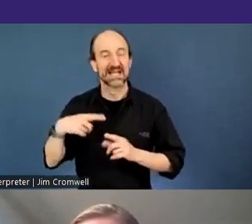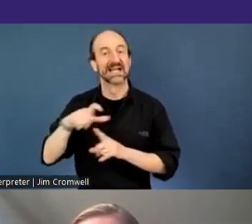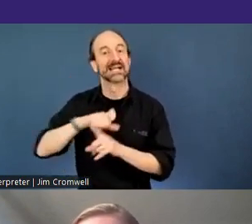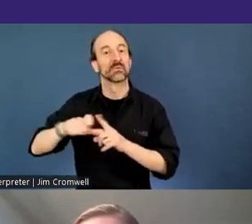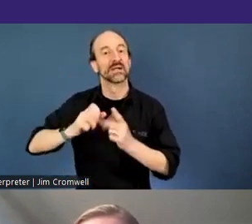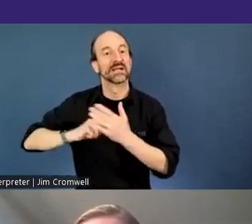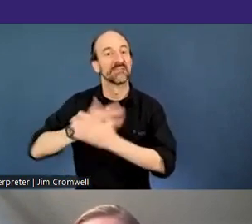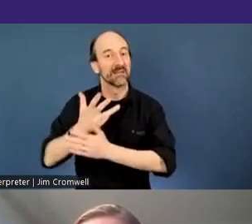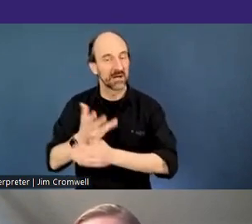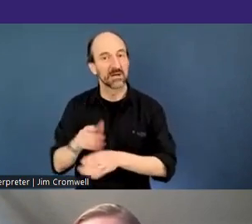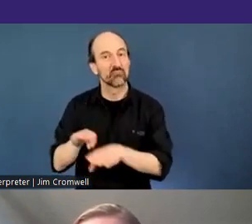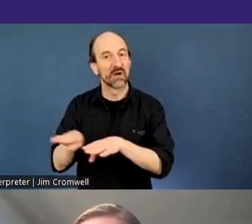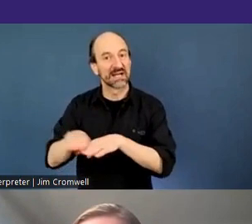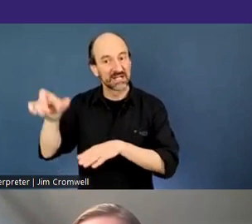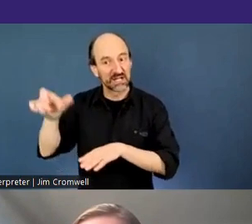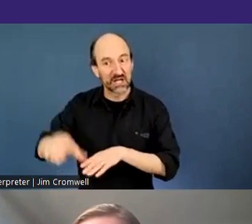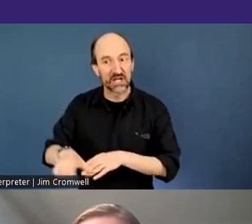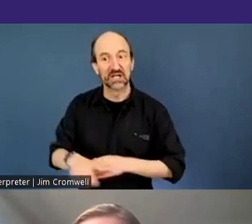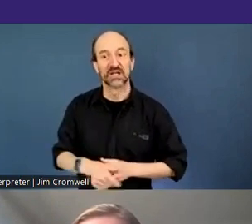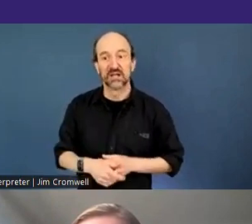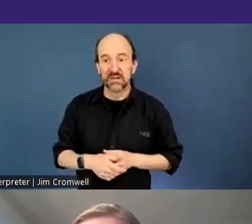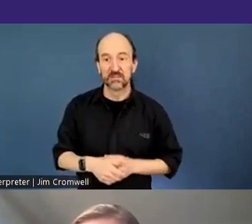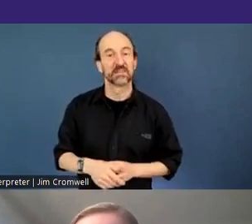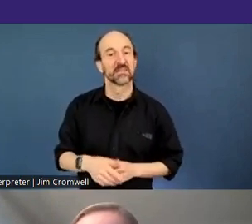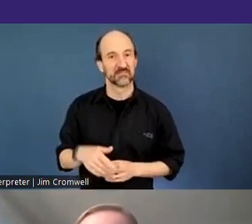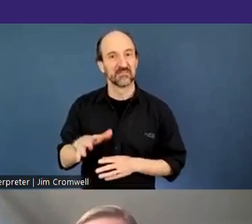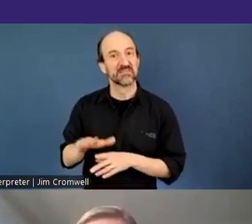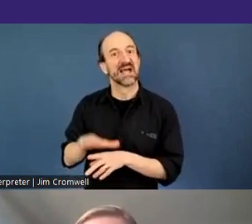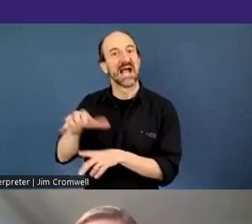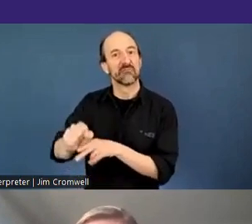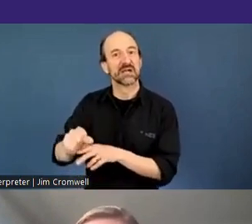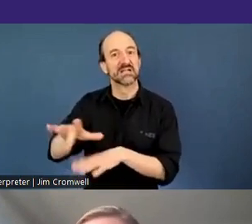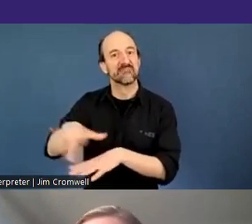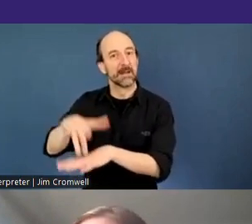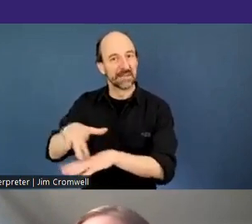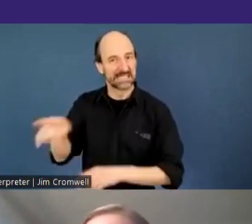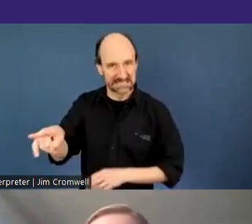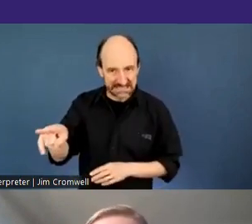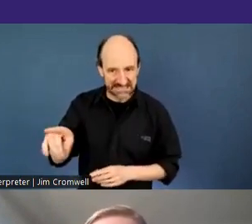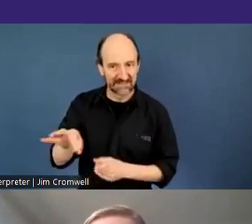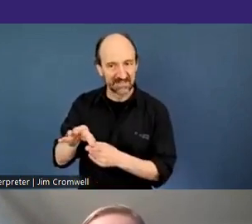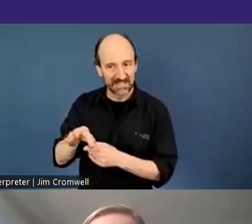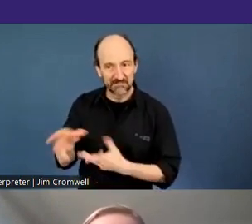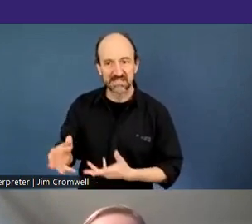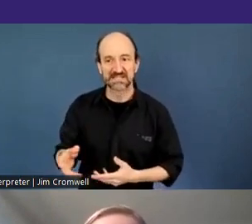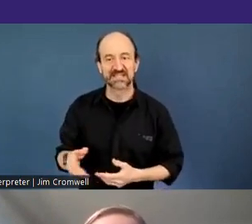practitioner for Outreach Phillipines where I've worked since 1998.